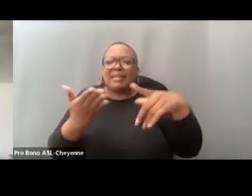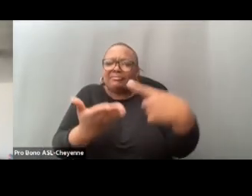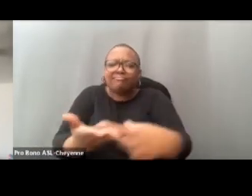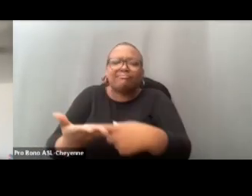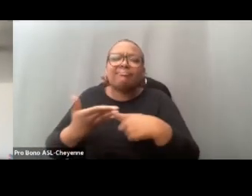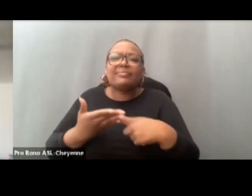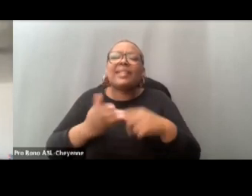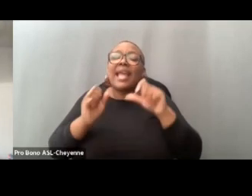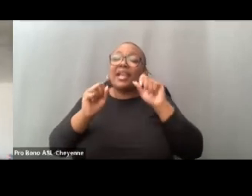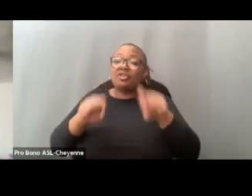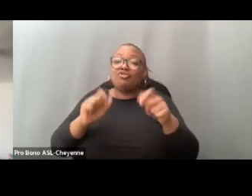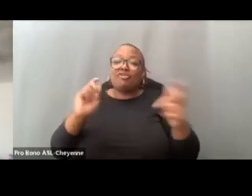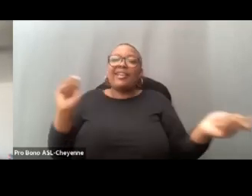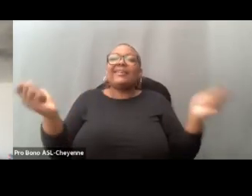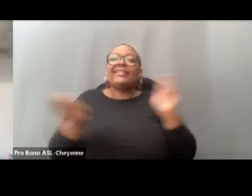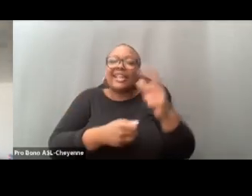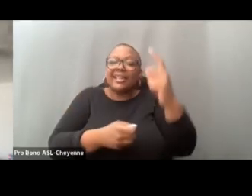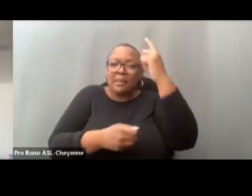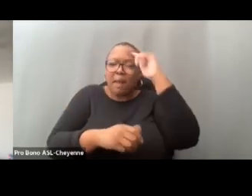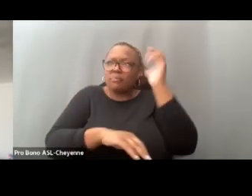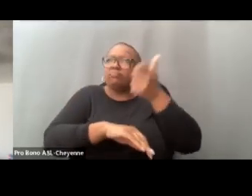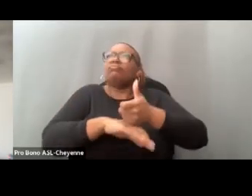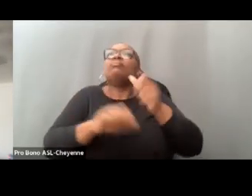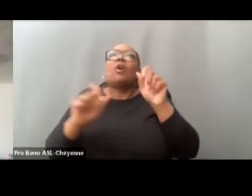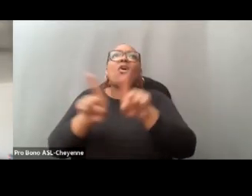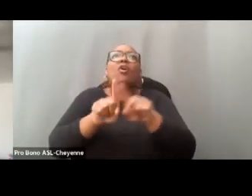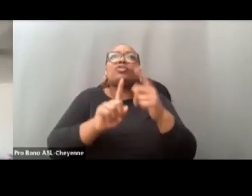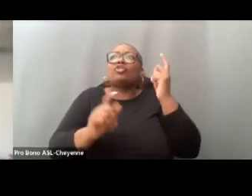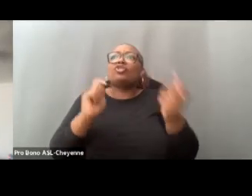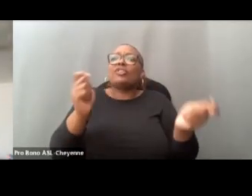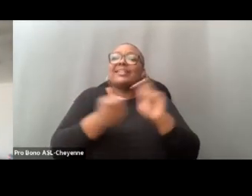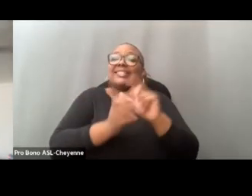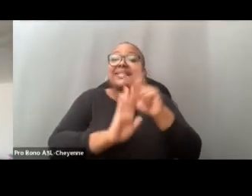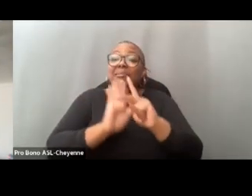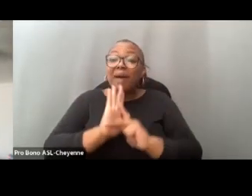and you can change minds and you can change policies.